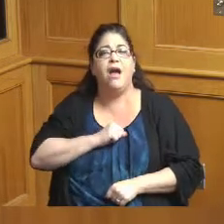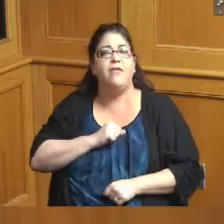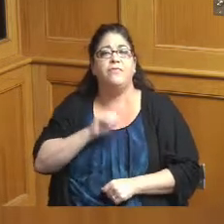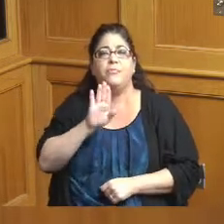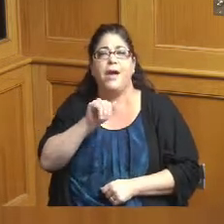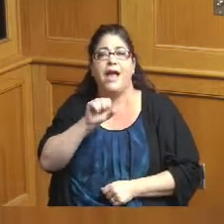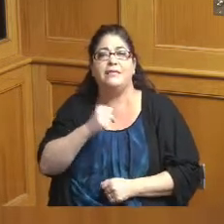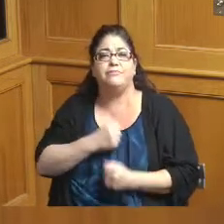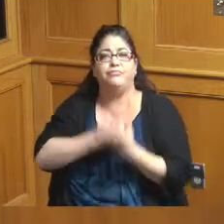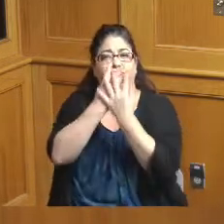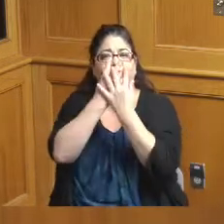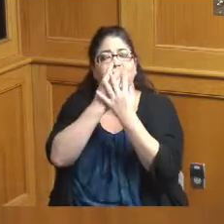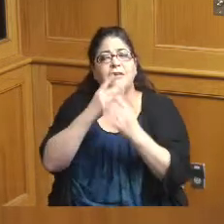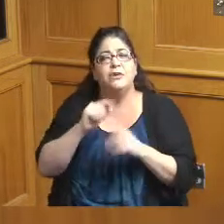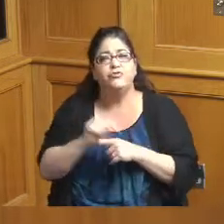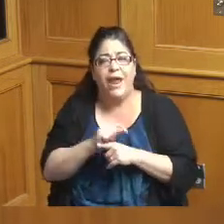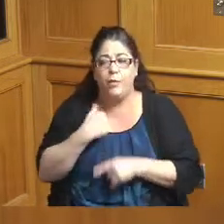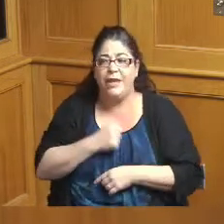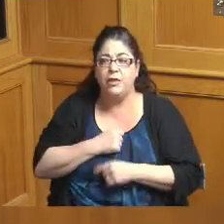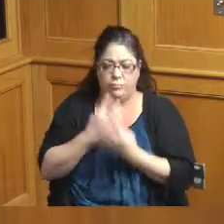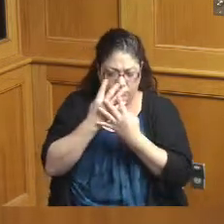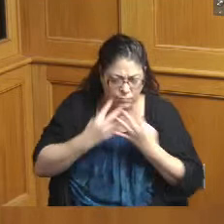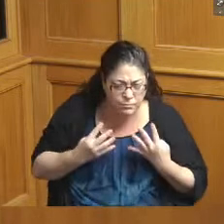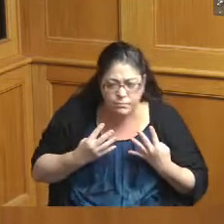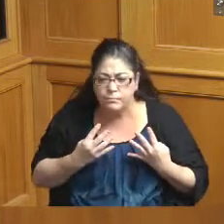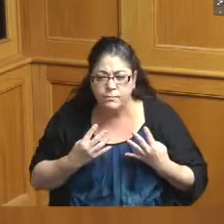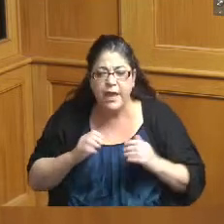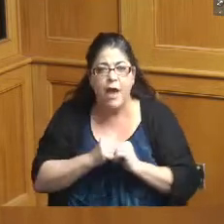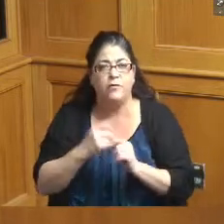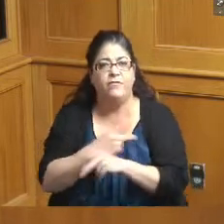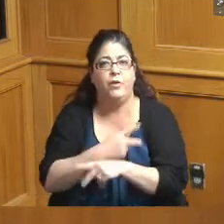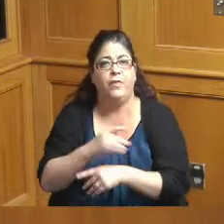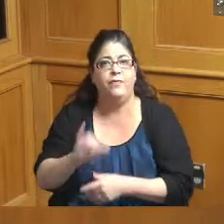the relationships and the communication that we're having on a day-to-day basis goes beyond